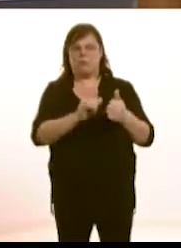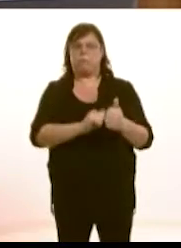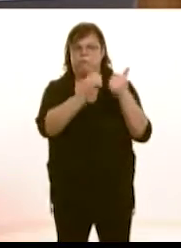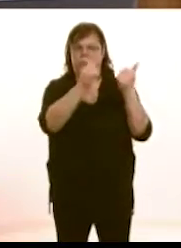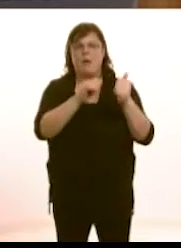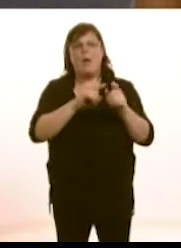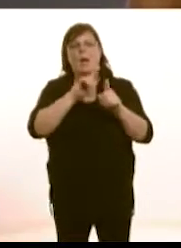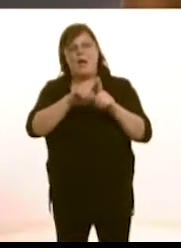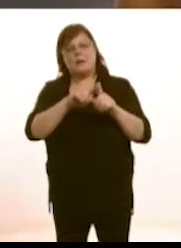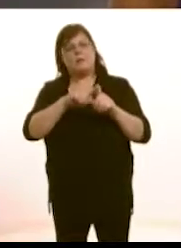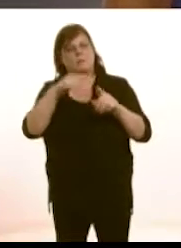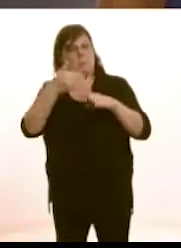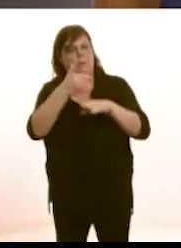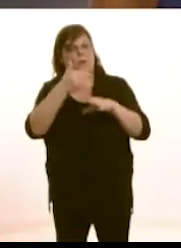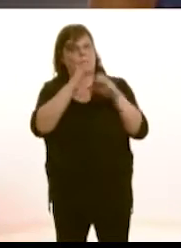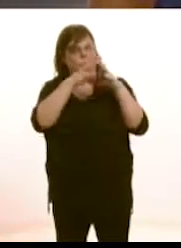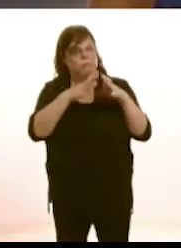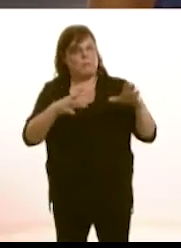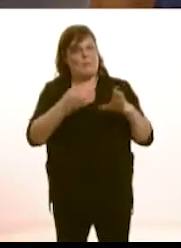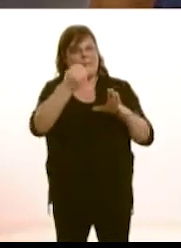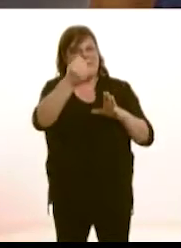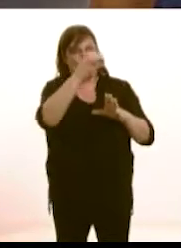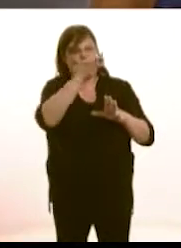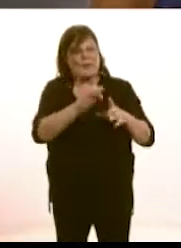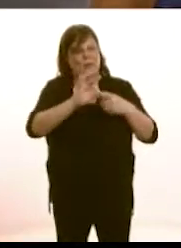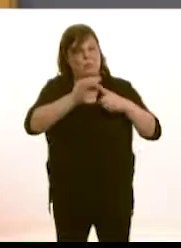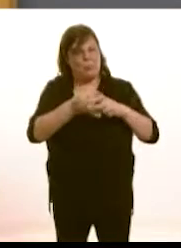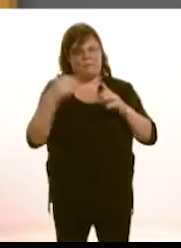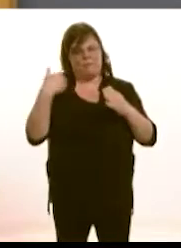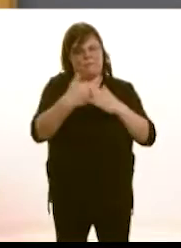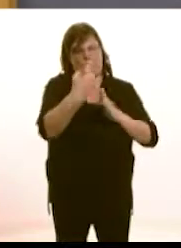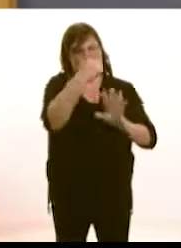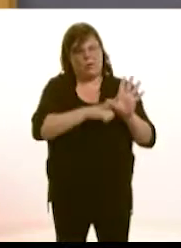area has improved by more than 10 percentage points over the course of the last year. David Melding: 10.